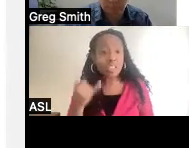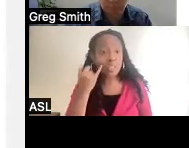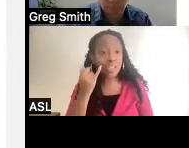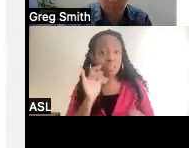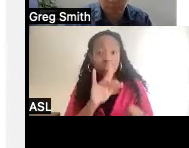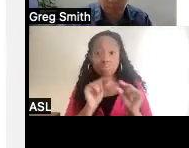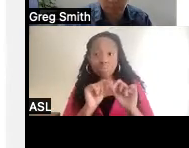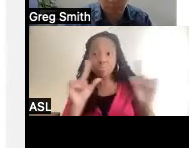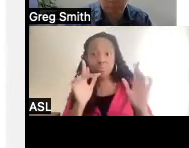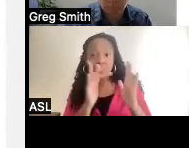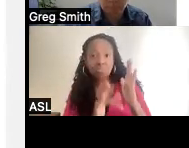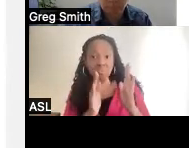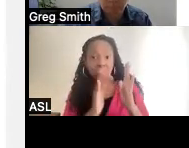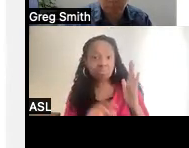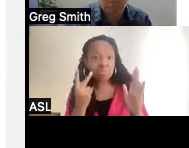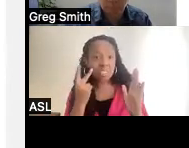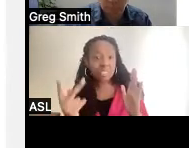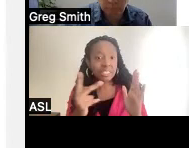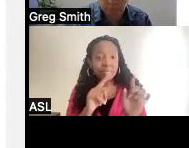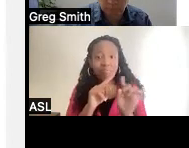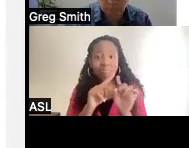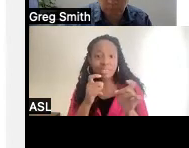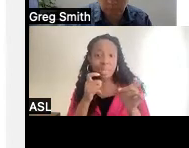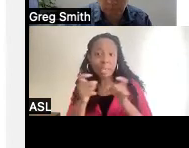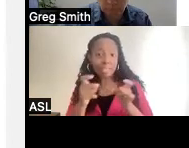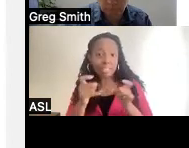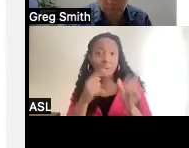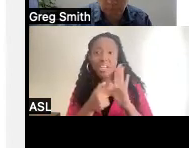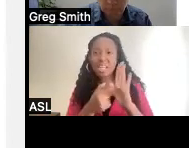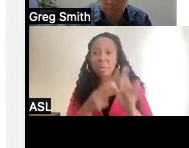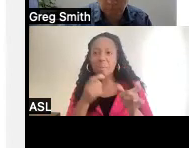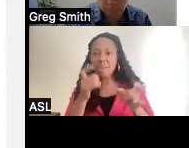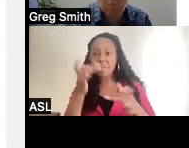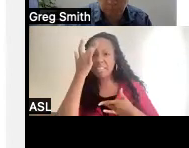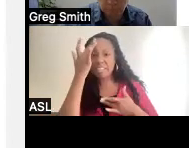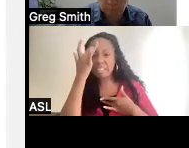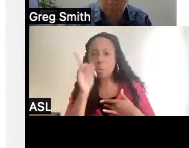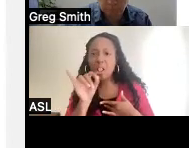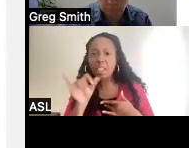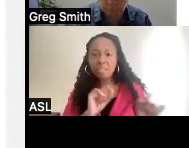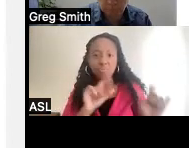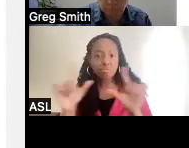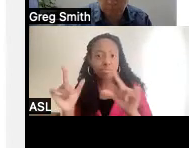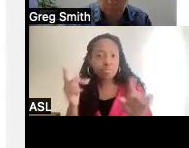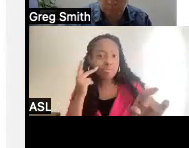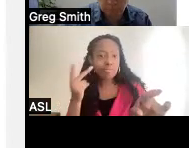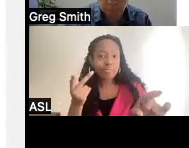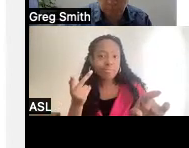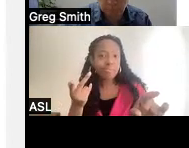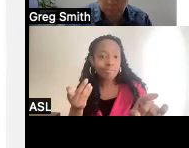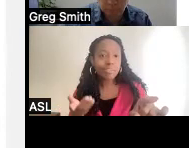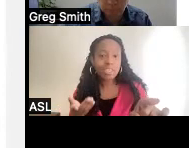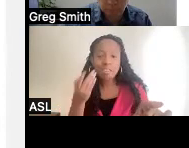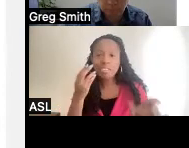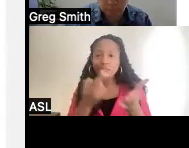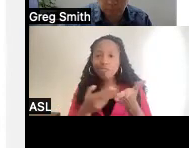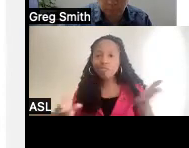quick peek at the managing illness section so this resource has information on health